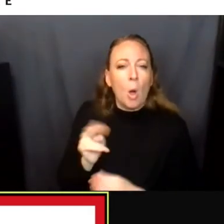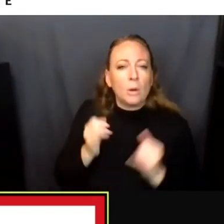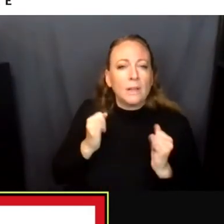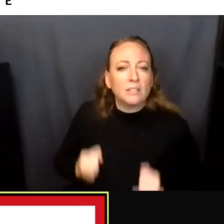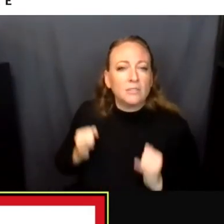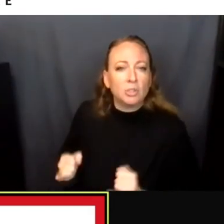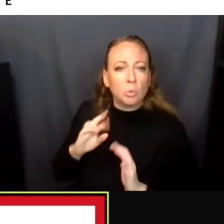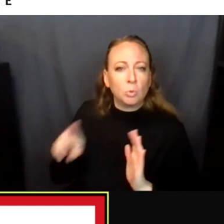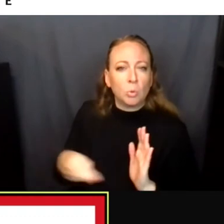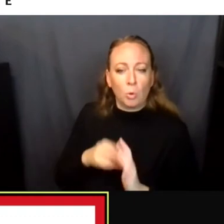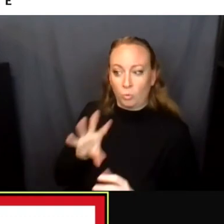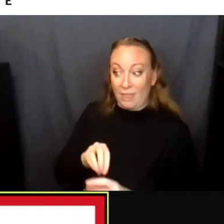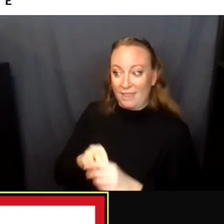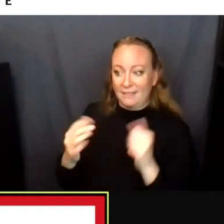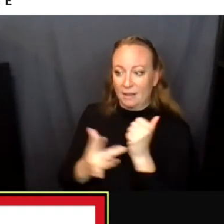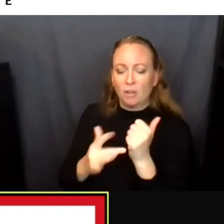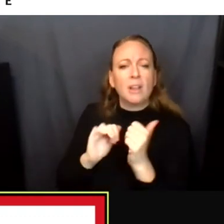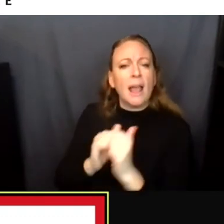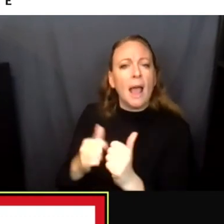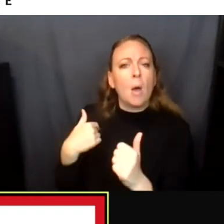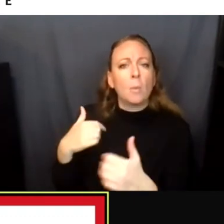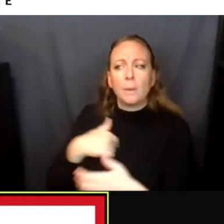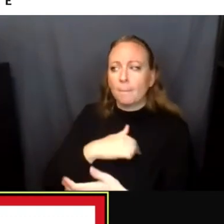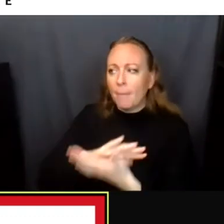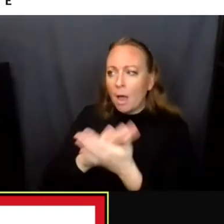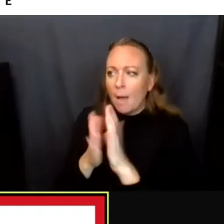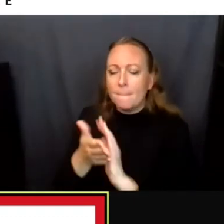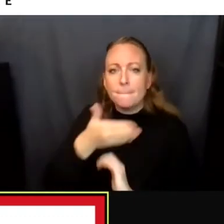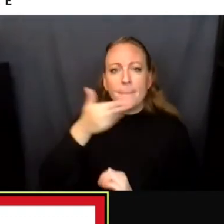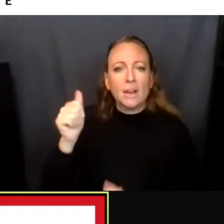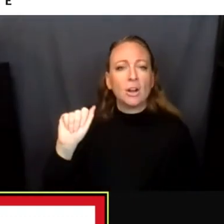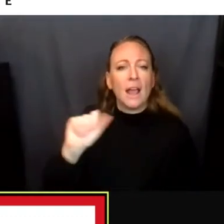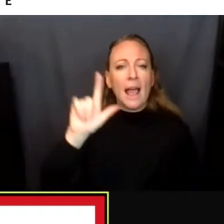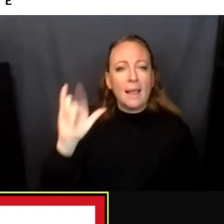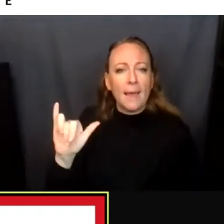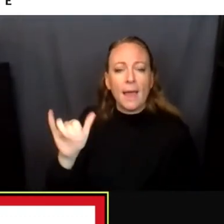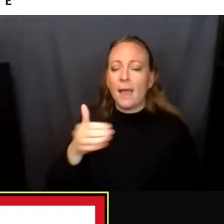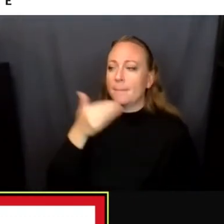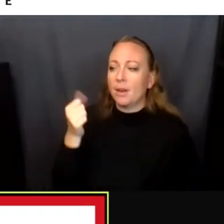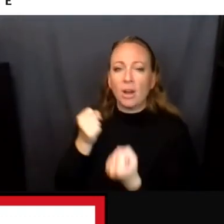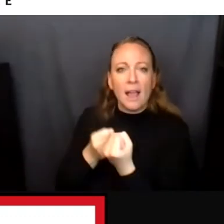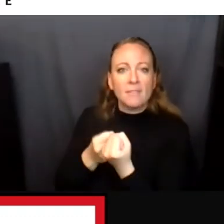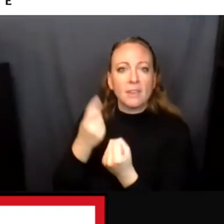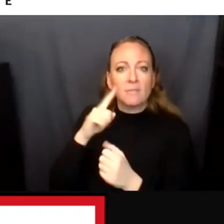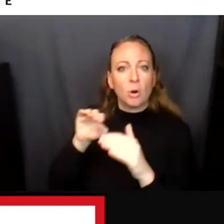to become better allies and advocates for accessibility? Thank you very much.